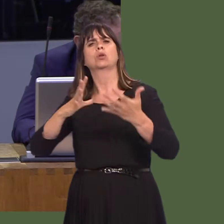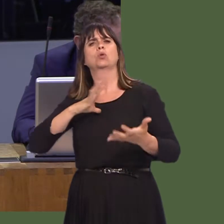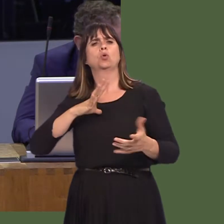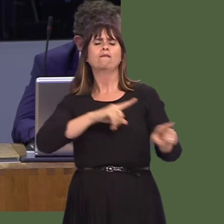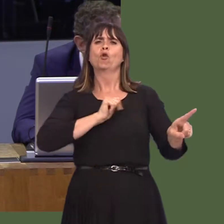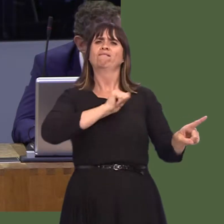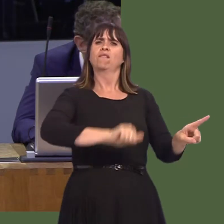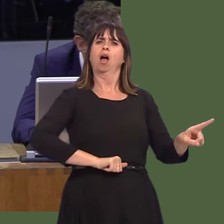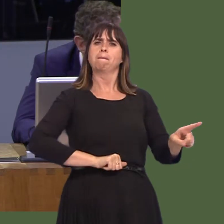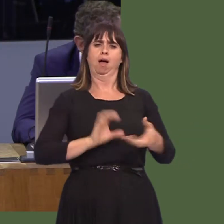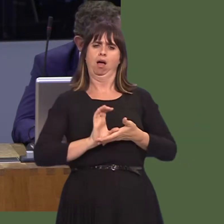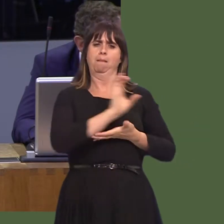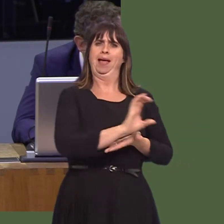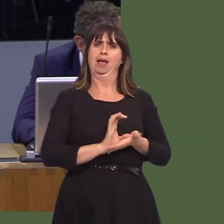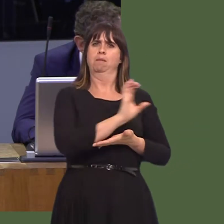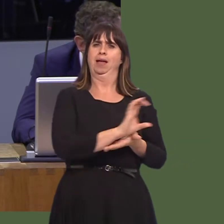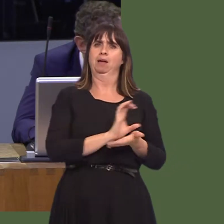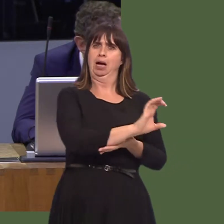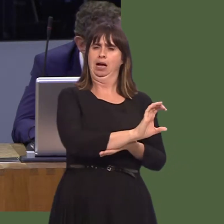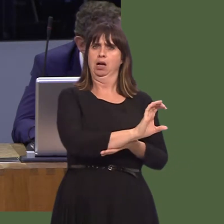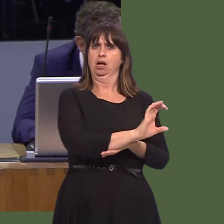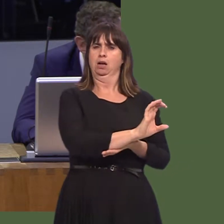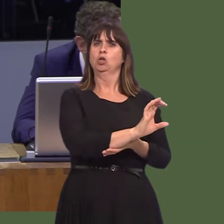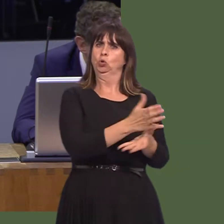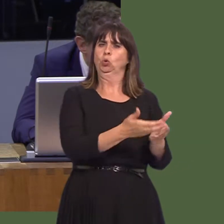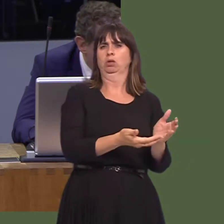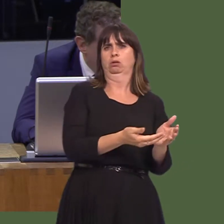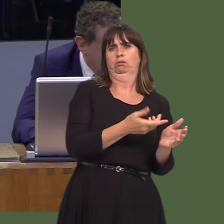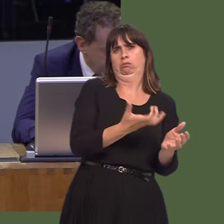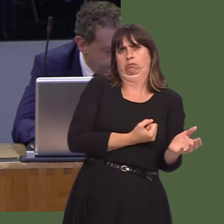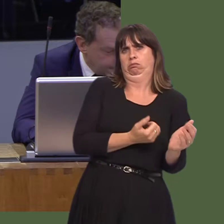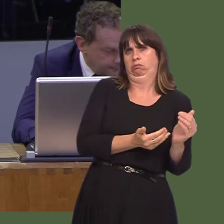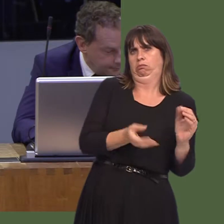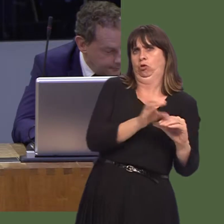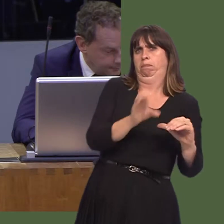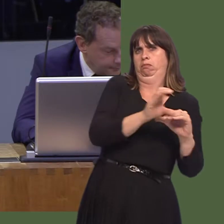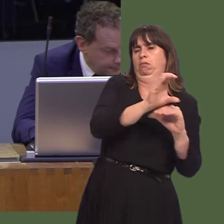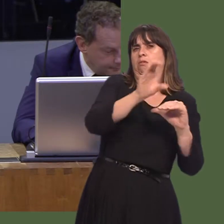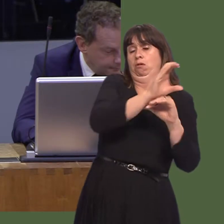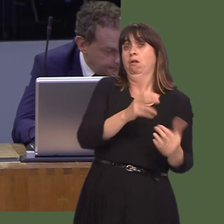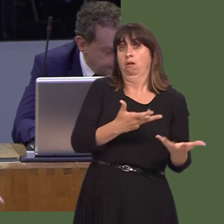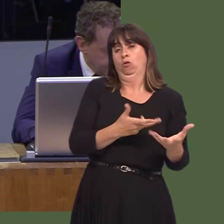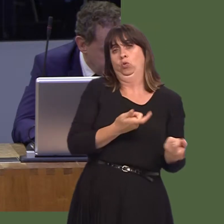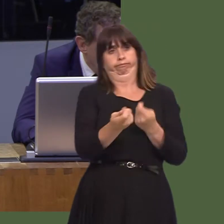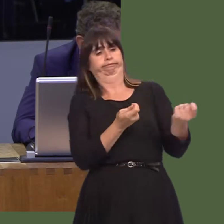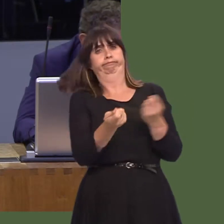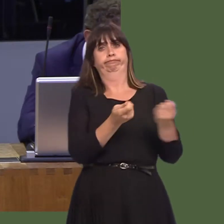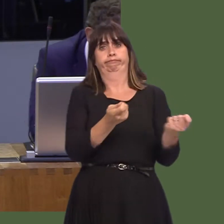leave the EU, and I welcome the proposals, which, according to the RSPB, signal a new way of working.